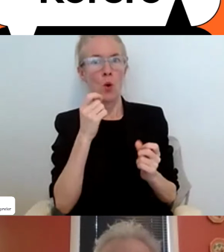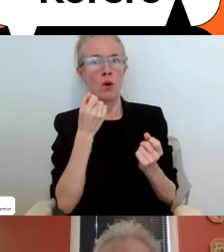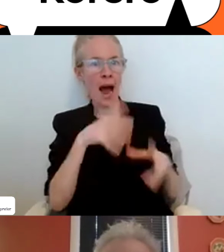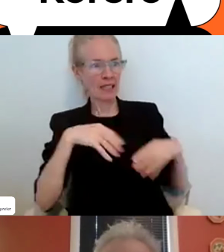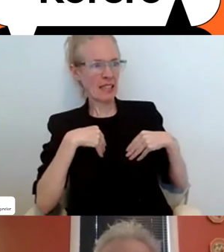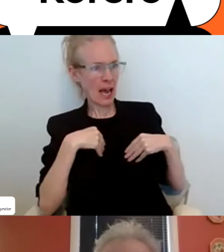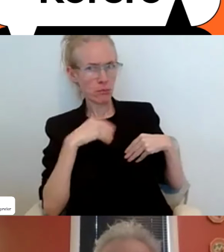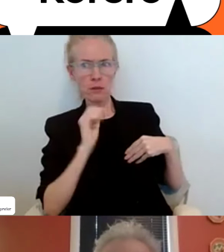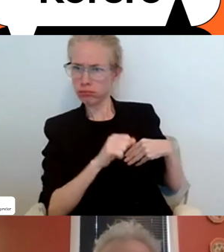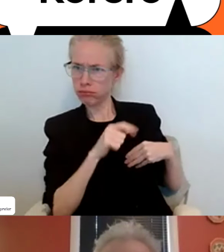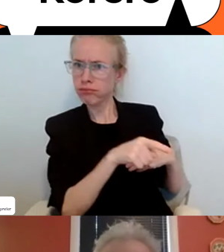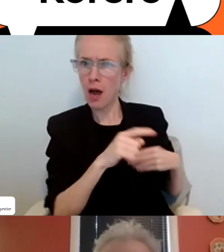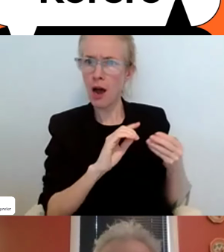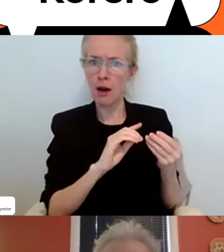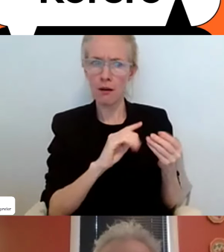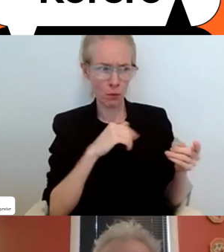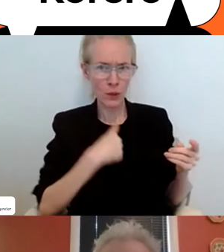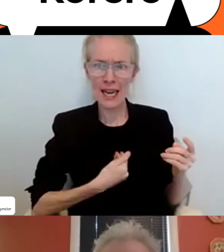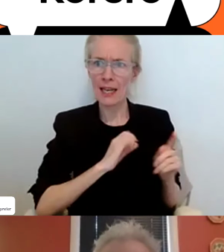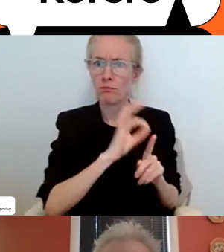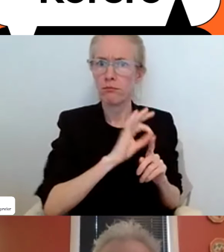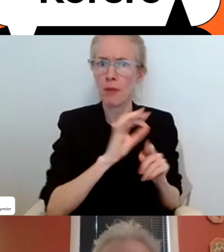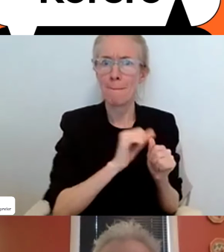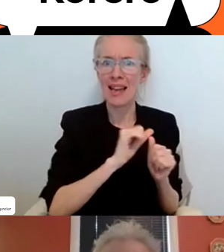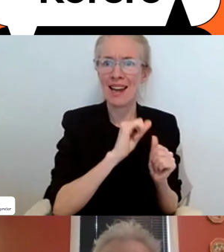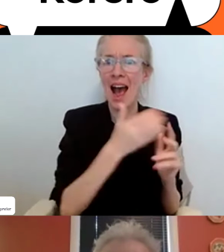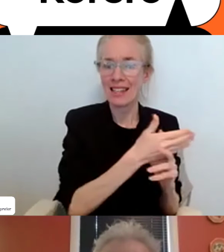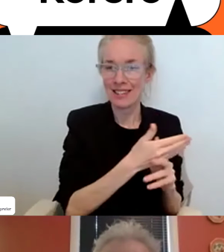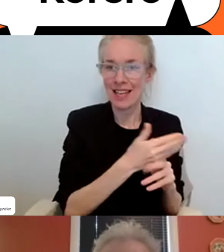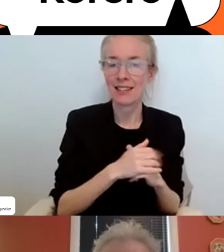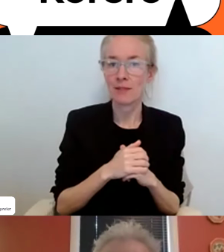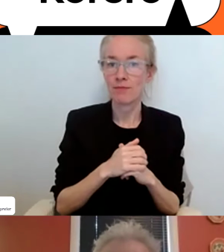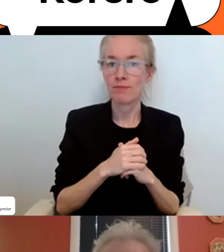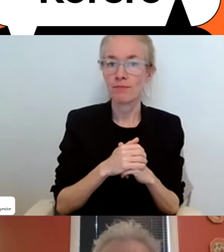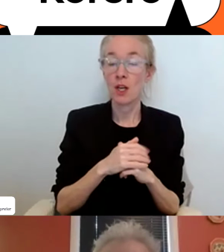And this is something that I think is probably lacking in a number